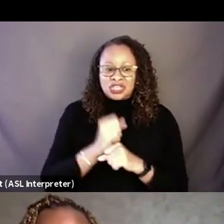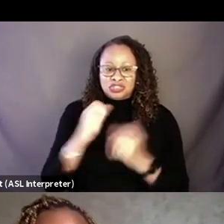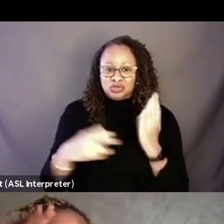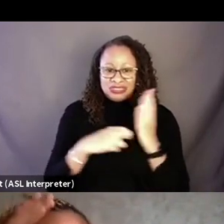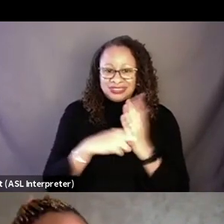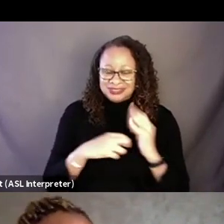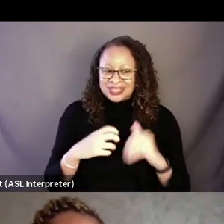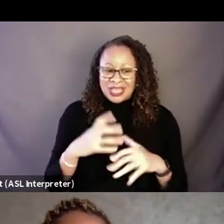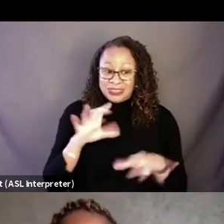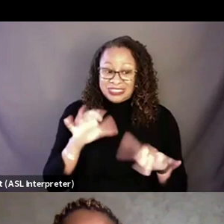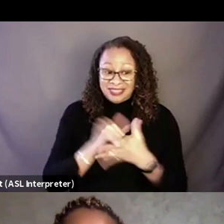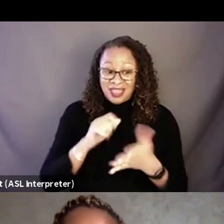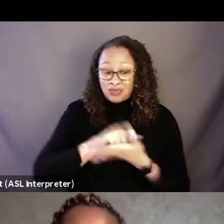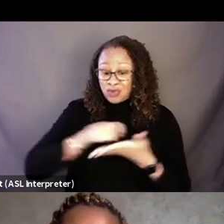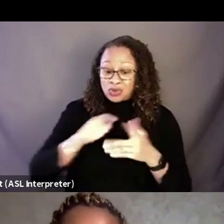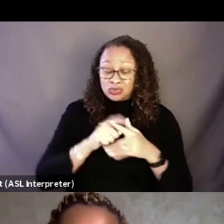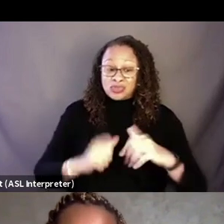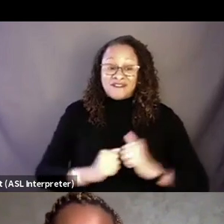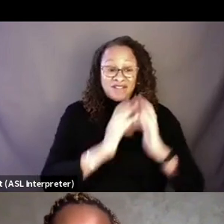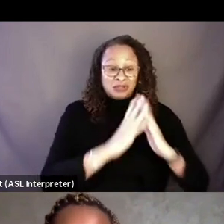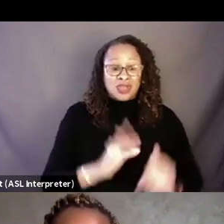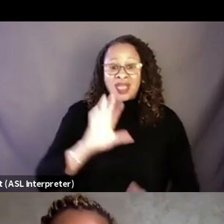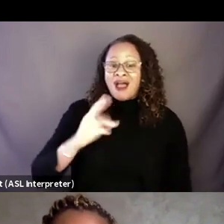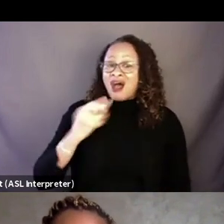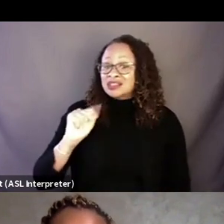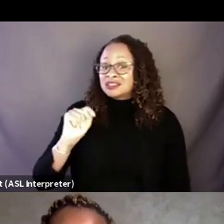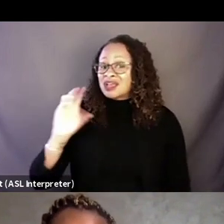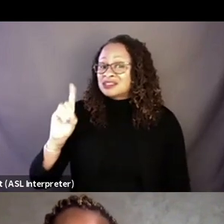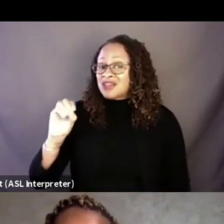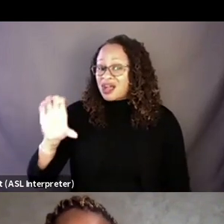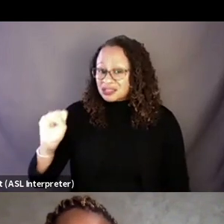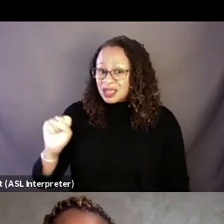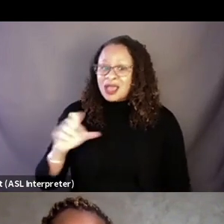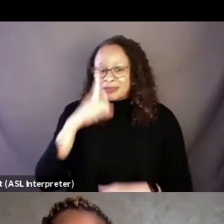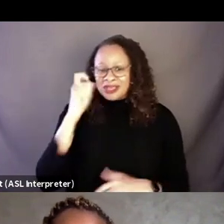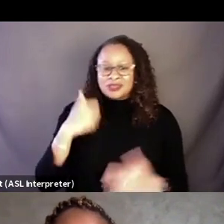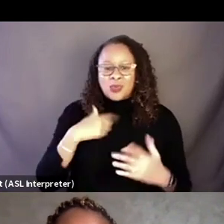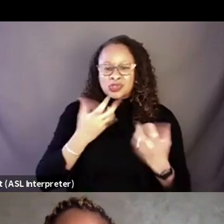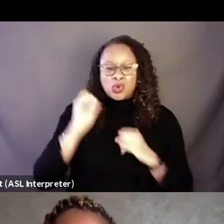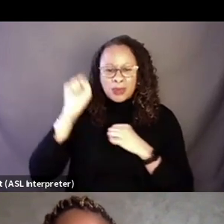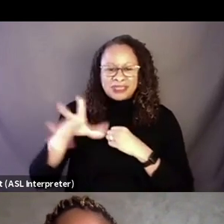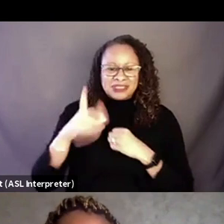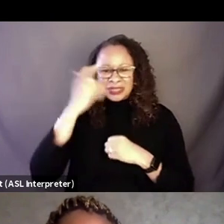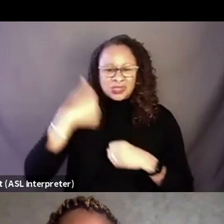Like we wrote to the founders of Hot Docs and we just said, we need to go and pitch. Cause we were the first, I mean this has been a project of first.